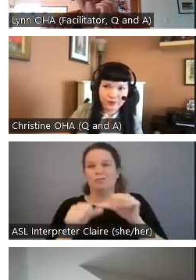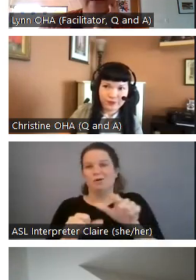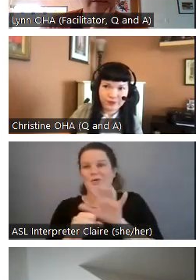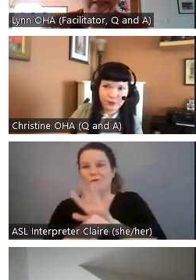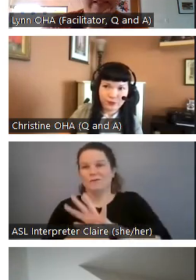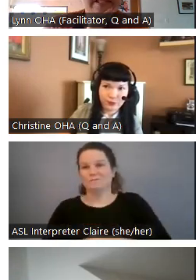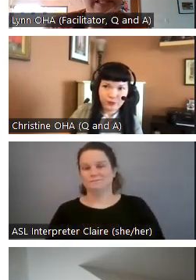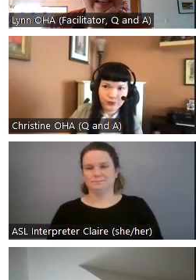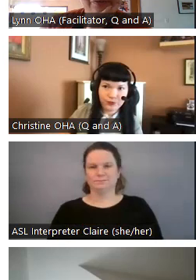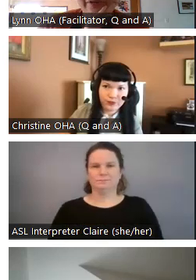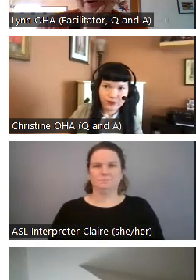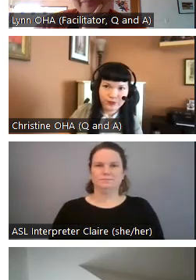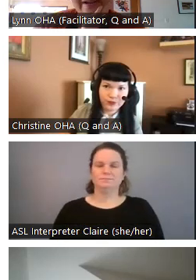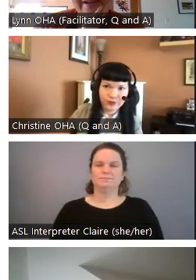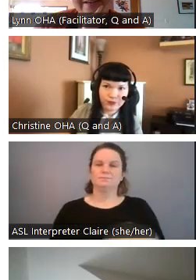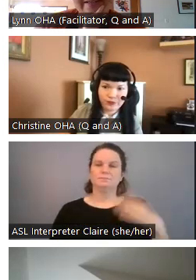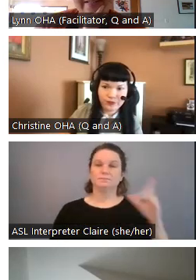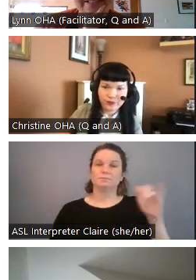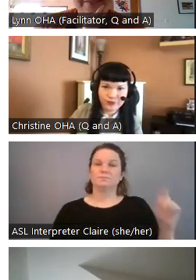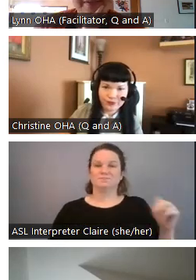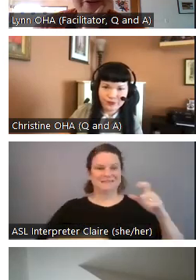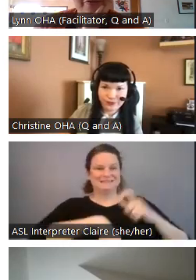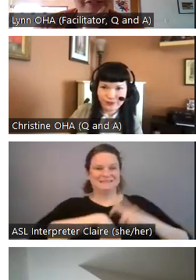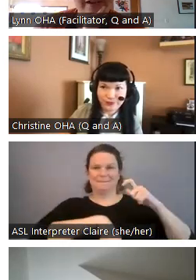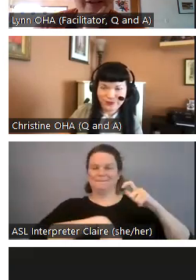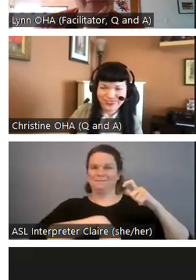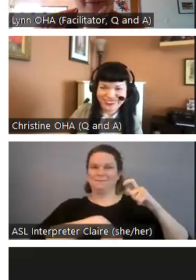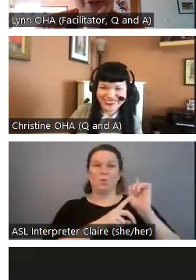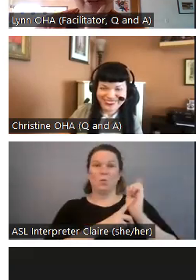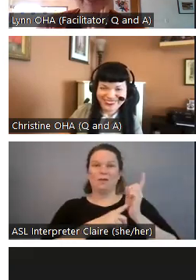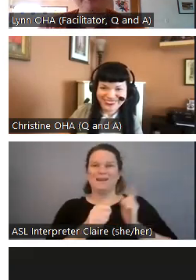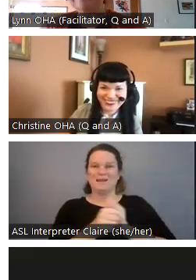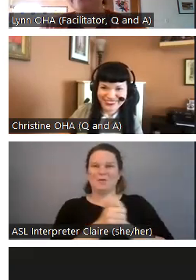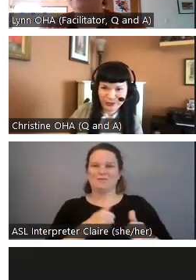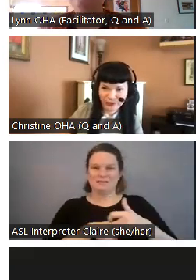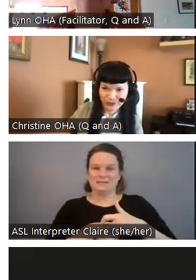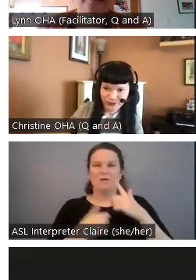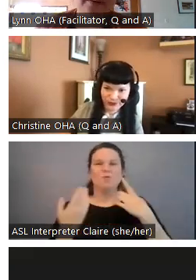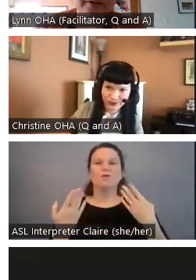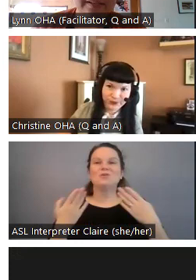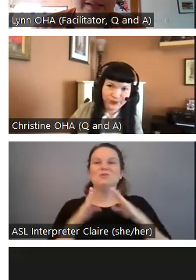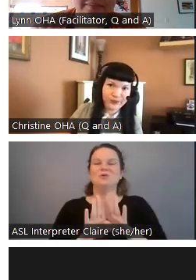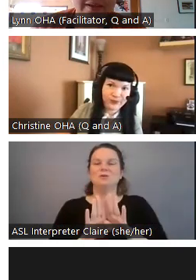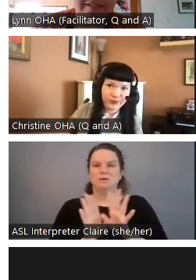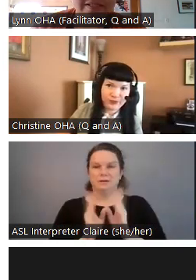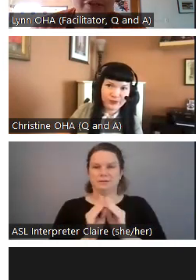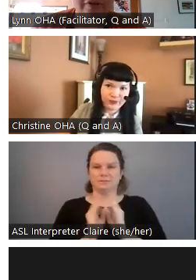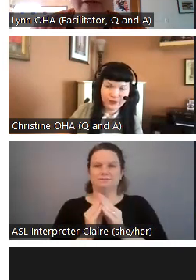This is Lynn. We are right, just a minute over time, so I'm gonna close us